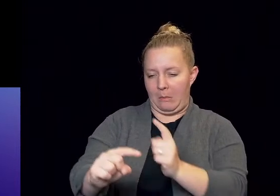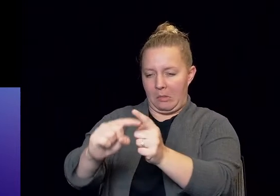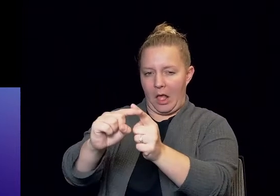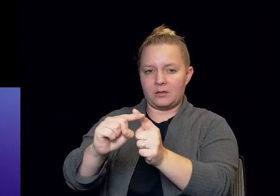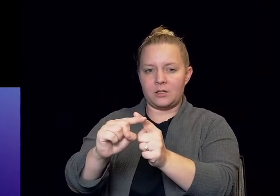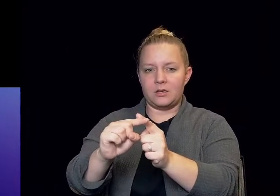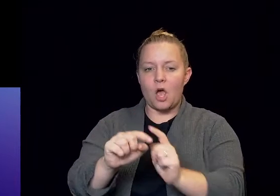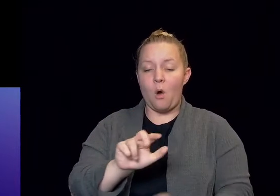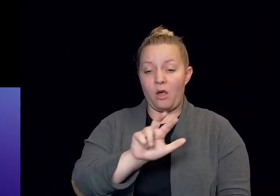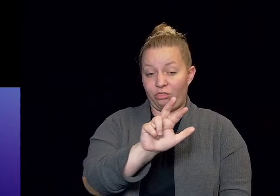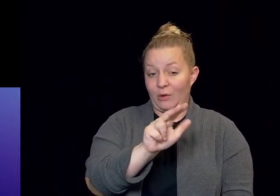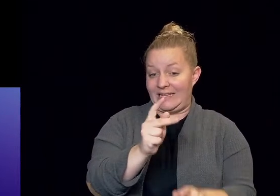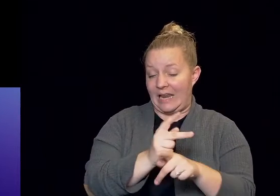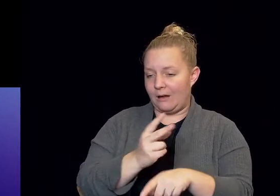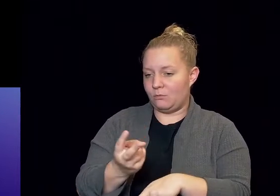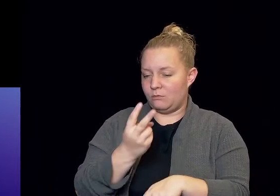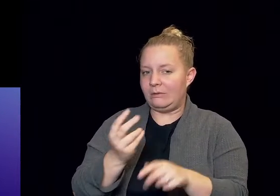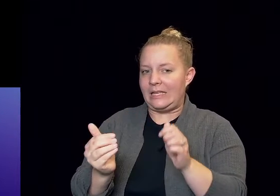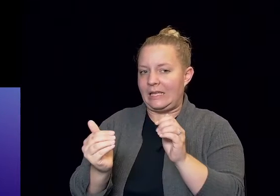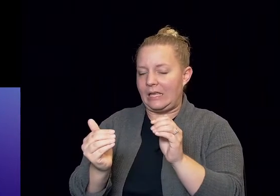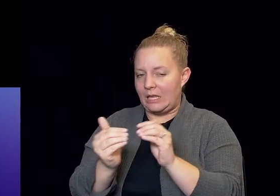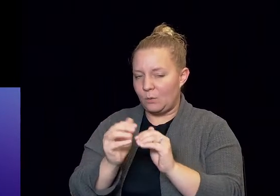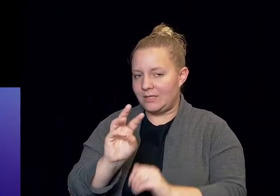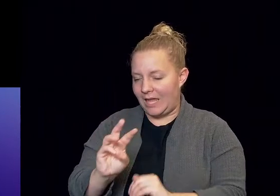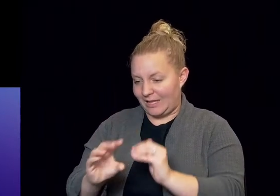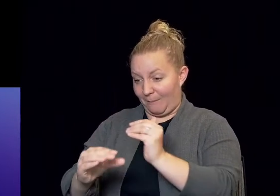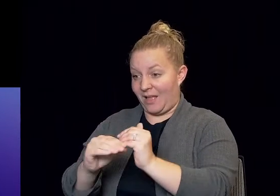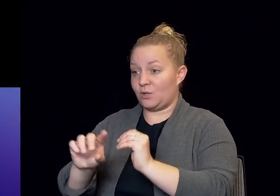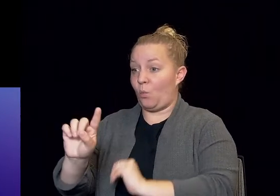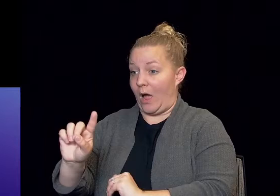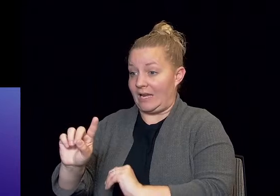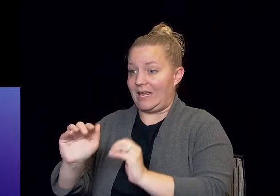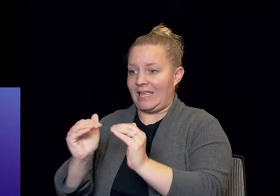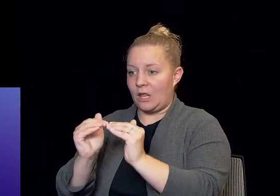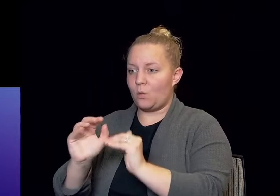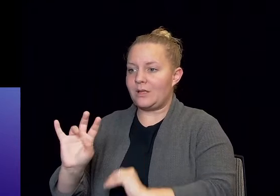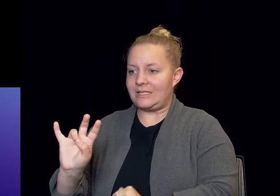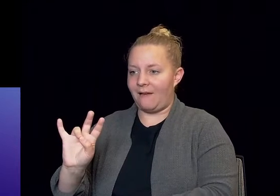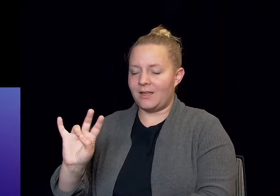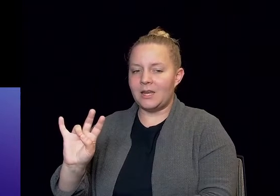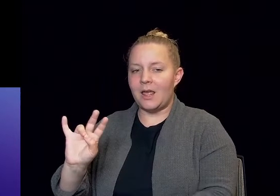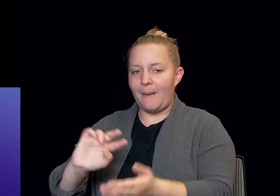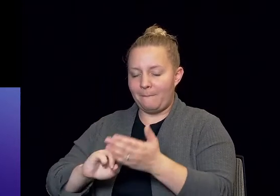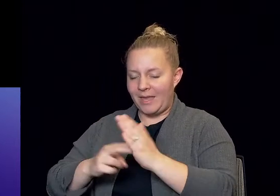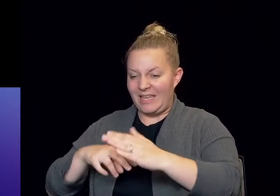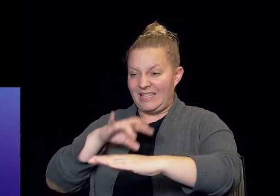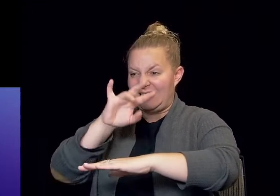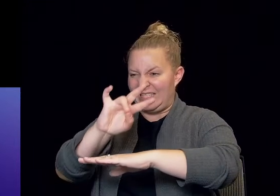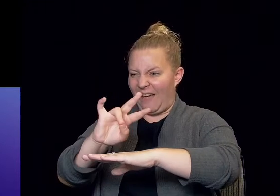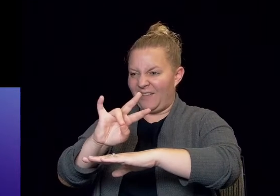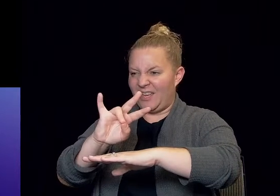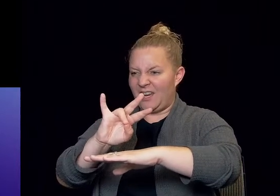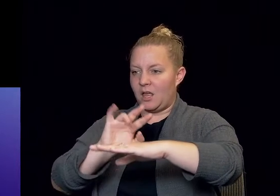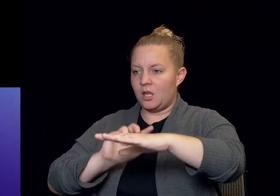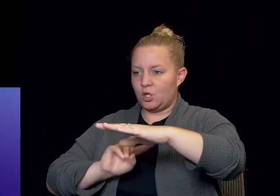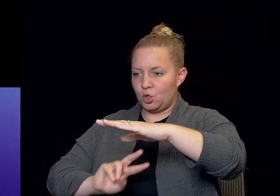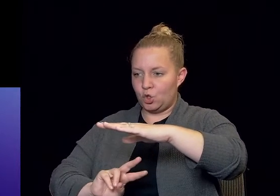which is 6, plus 1 is 7. So, I now have 7/2 times and this whole fraction, I have to